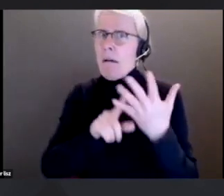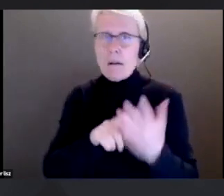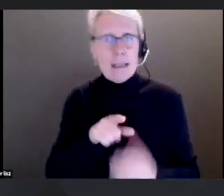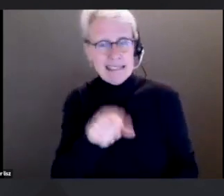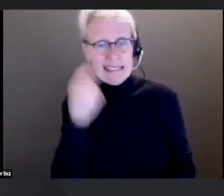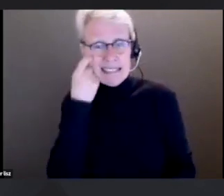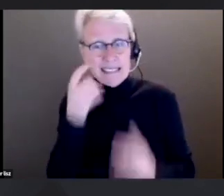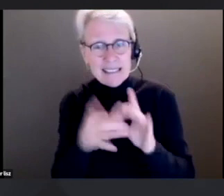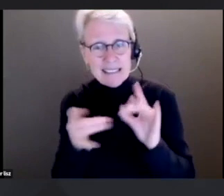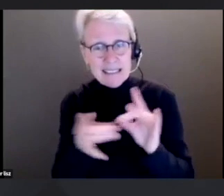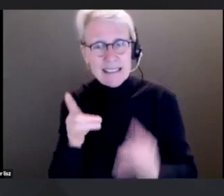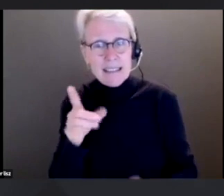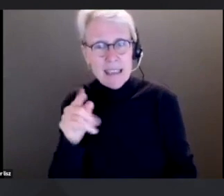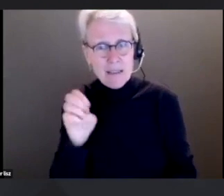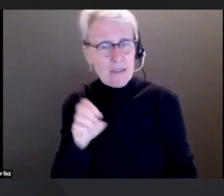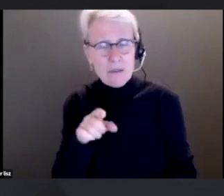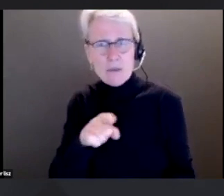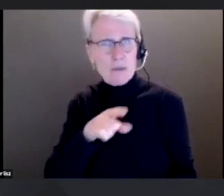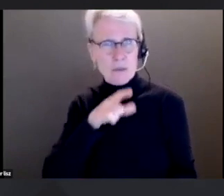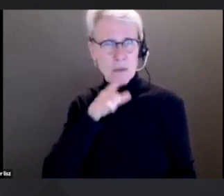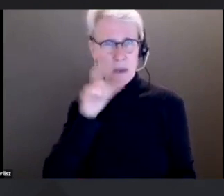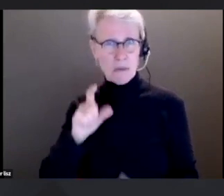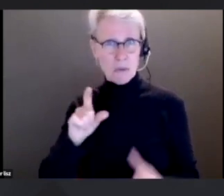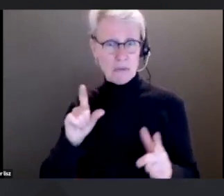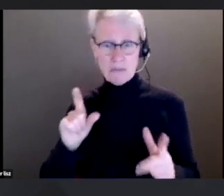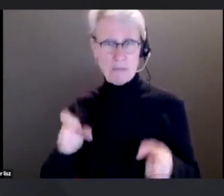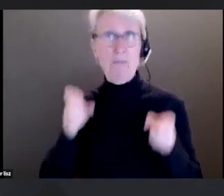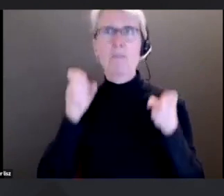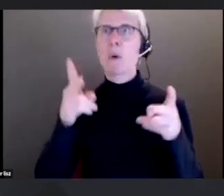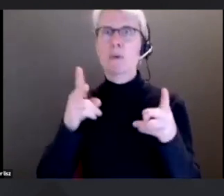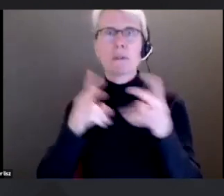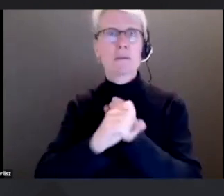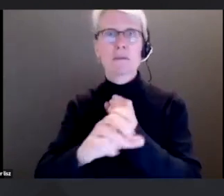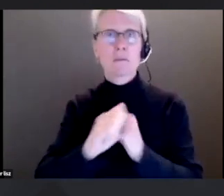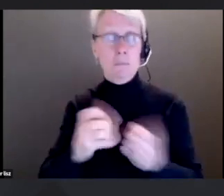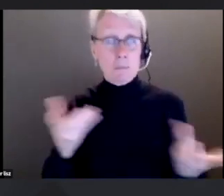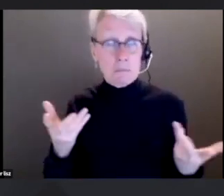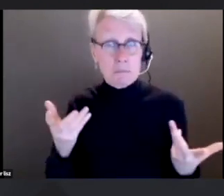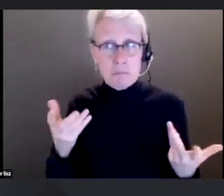For most employers, I hear from, a huge amount of their money goes into the recruitment,